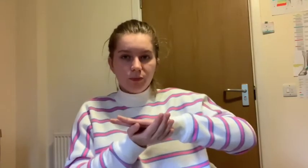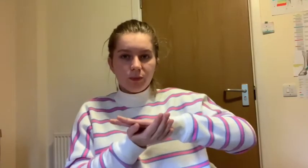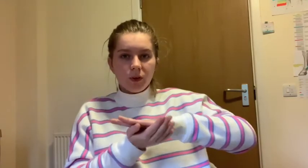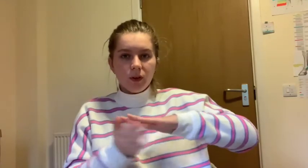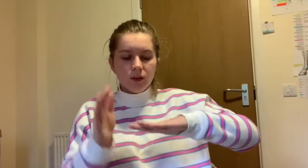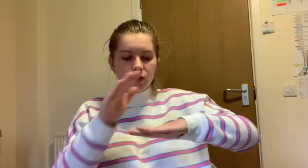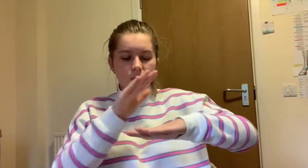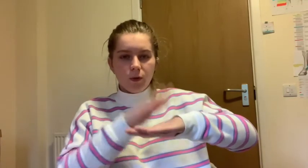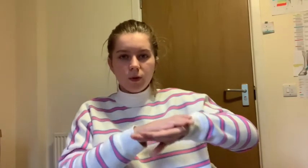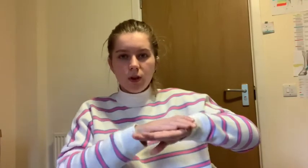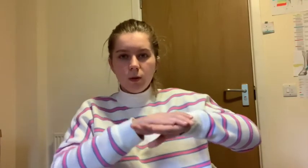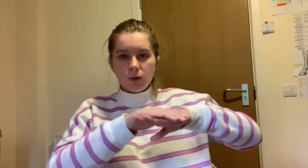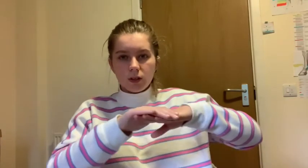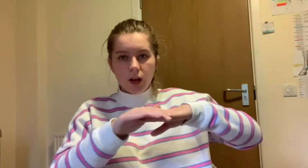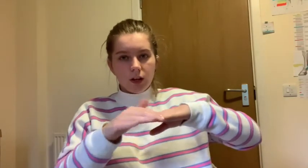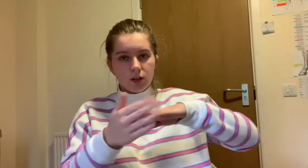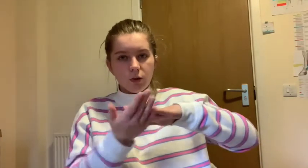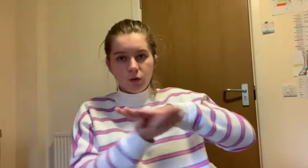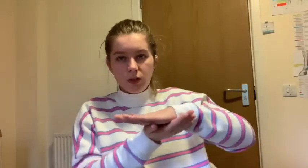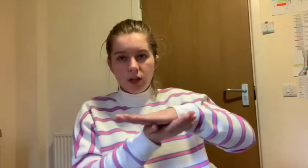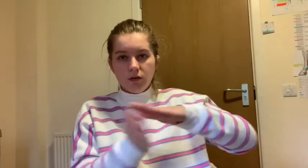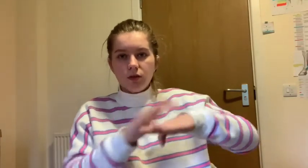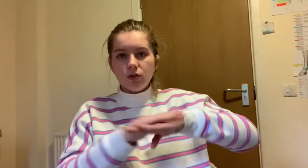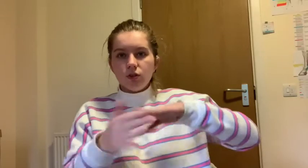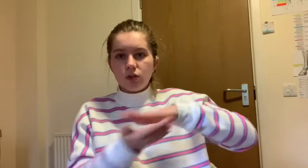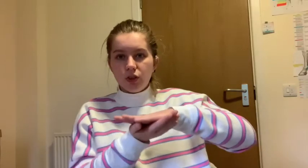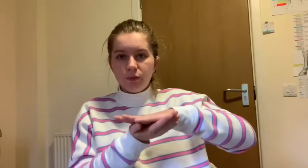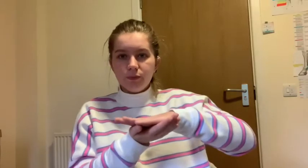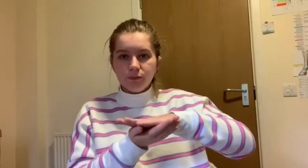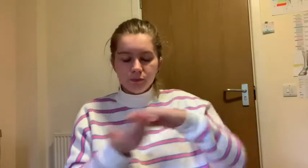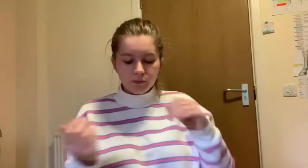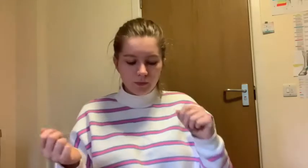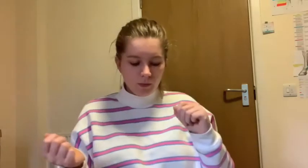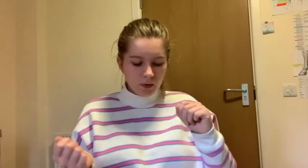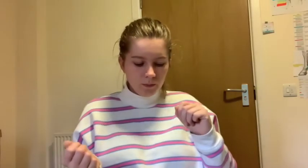So from the top you slide from underneath. "Shoe"